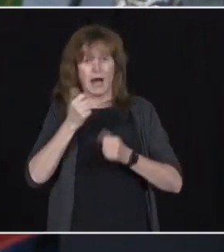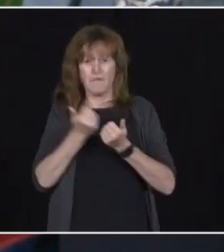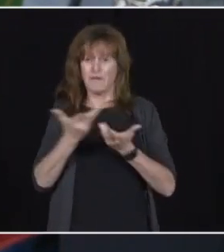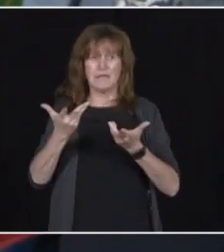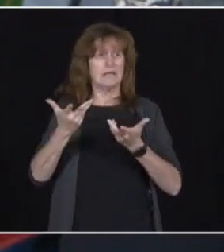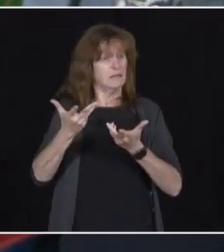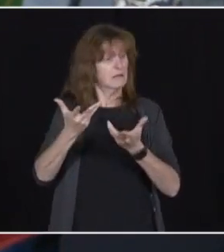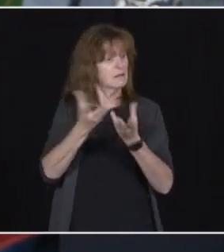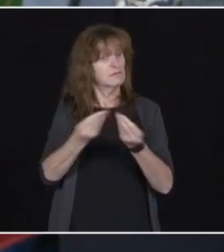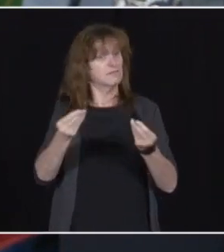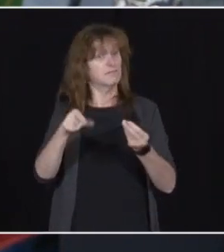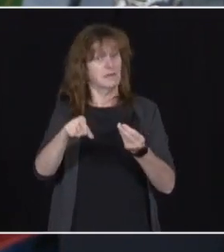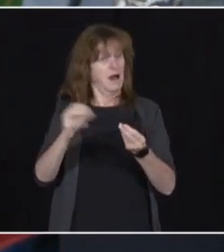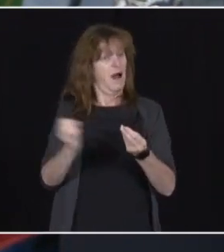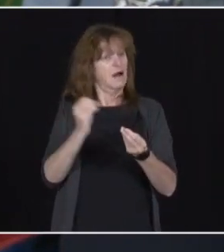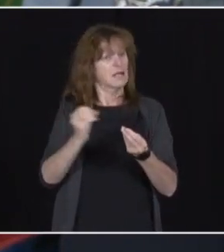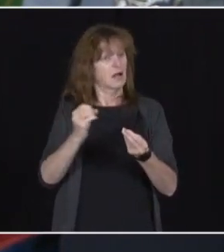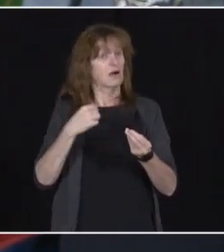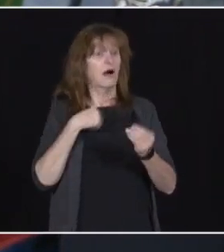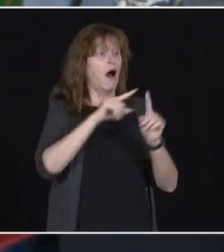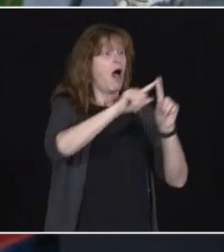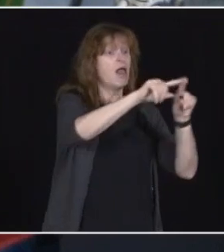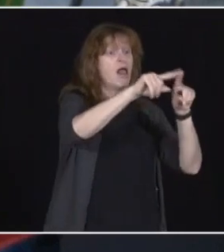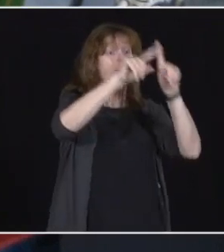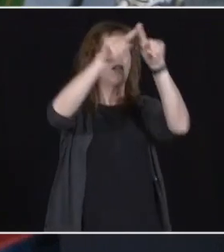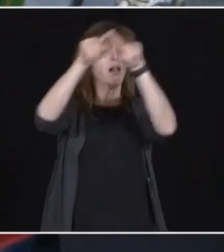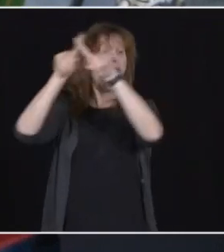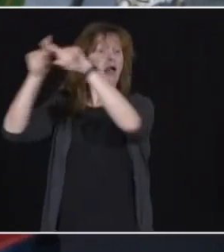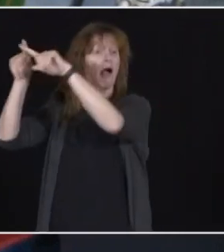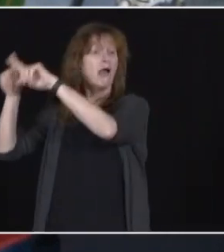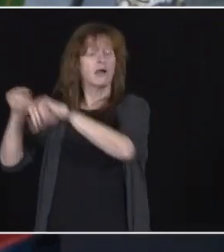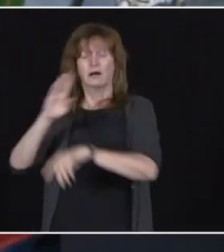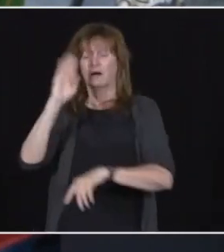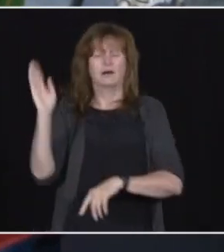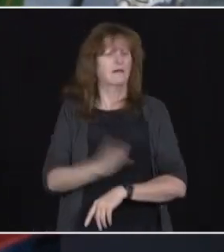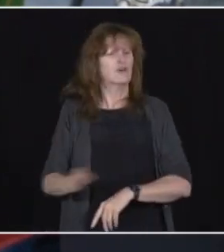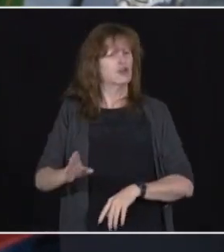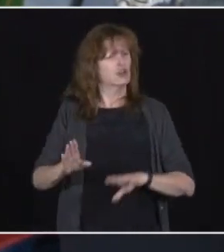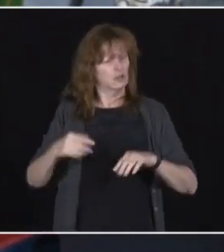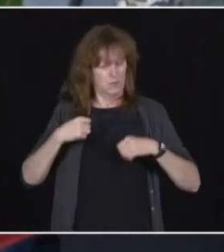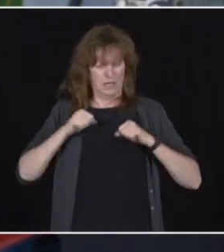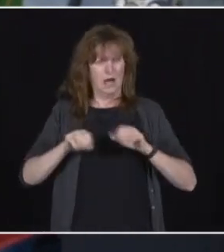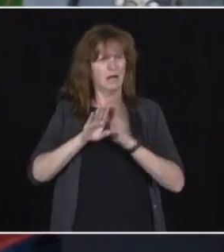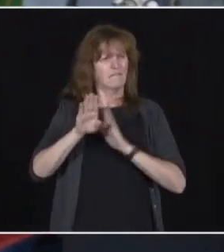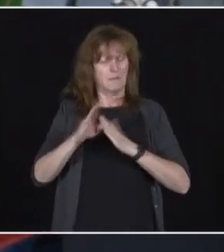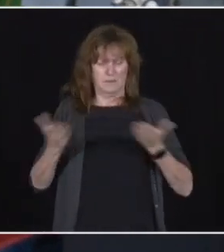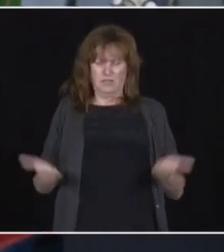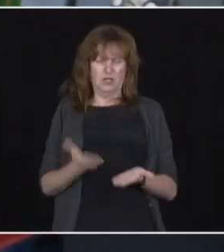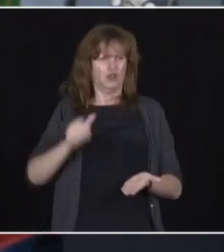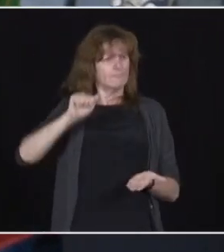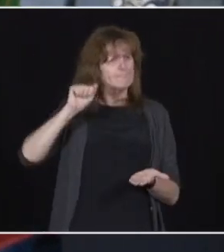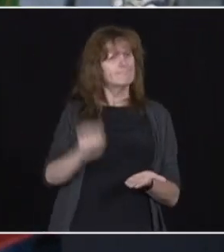We can build anything here in Ontario. We will have more details about the app to share in the coming days.